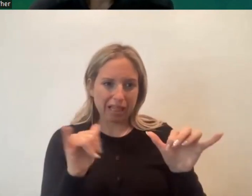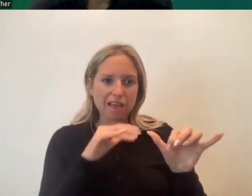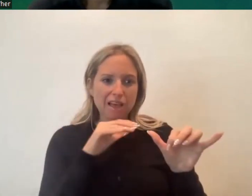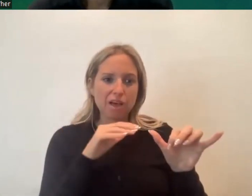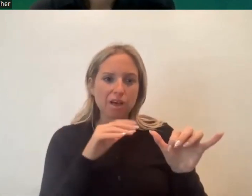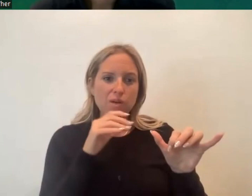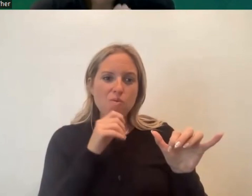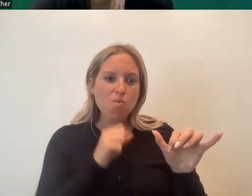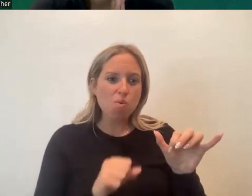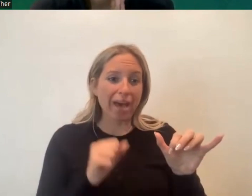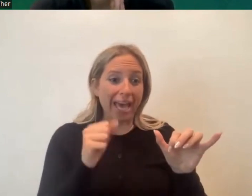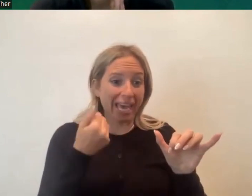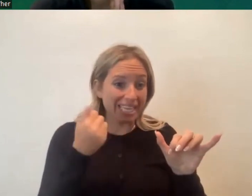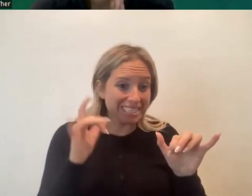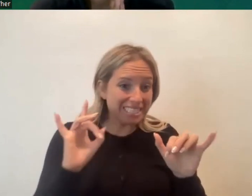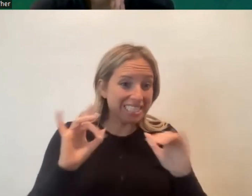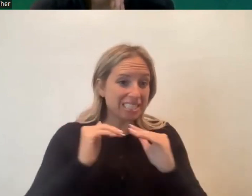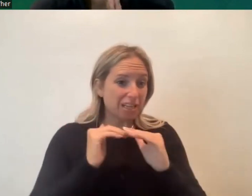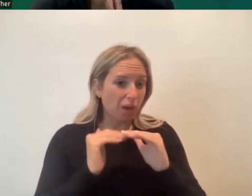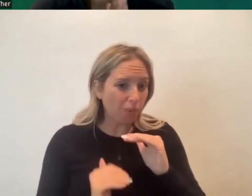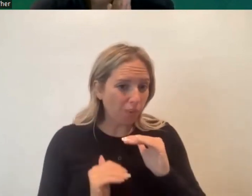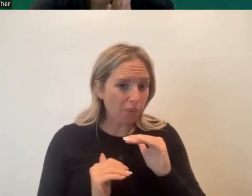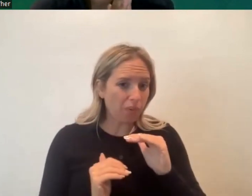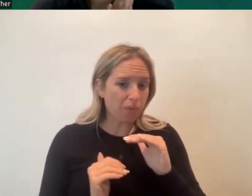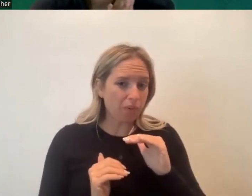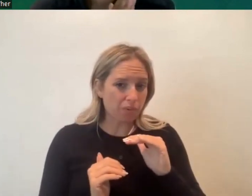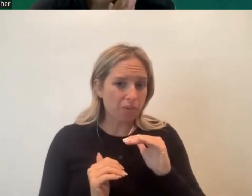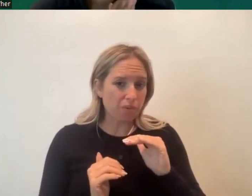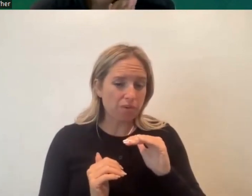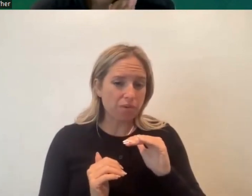they're going to look at the parents' income and the parents' resources.